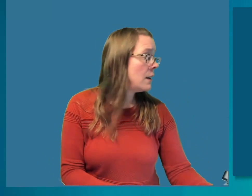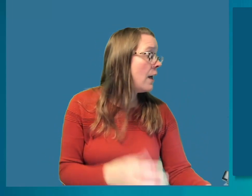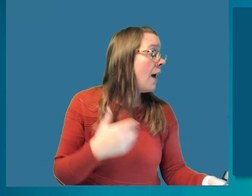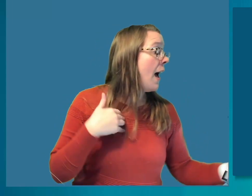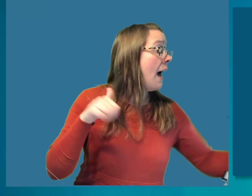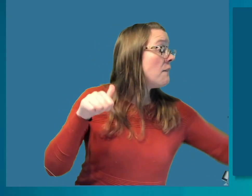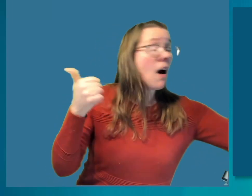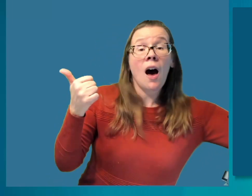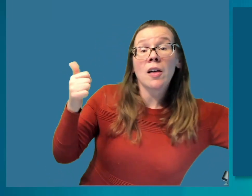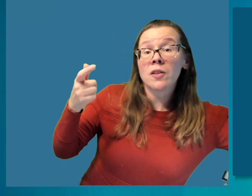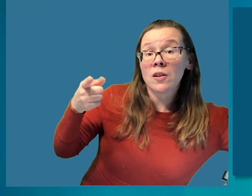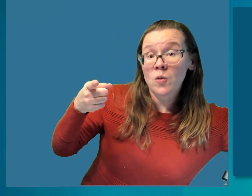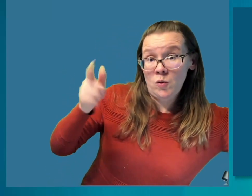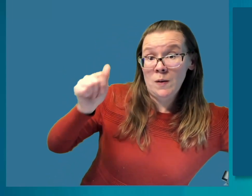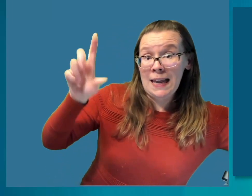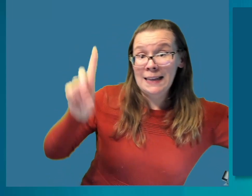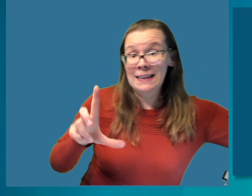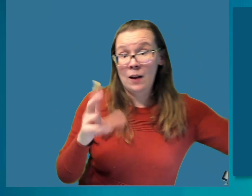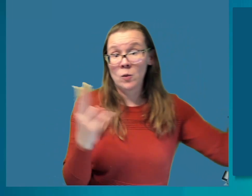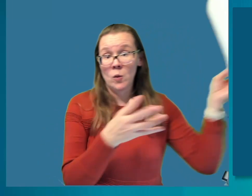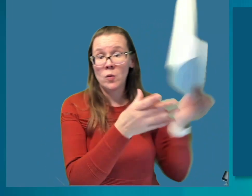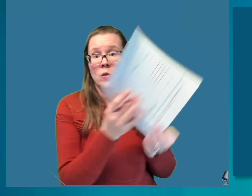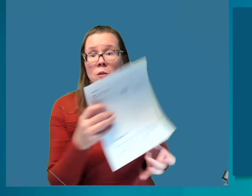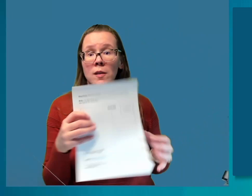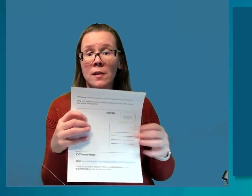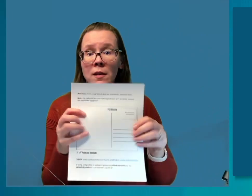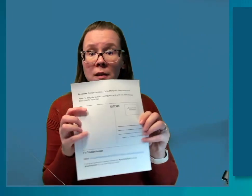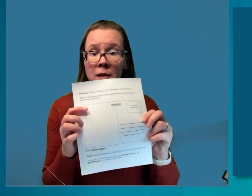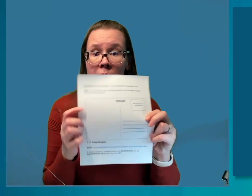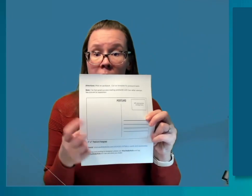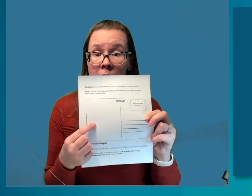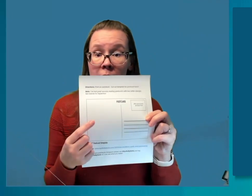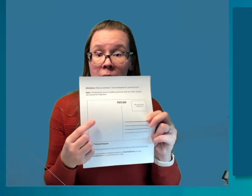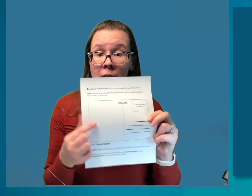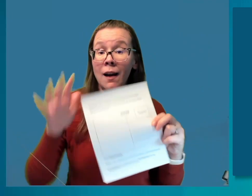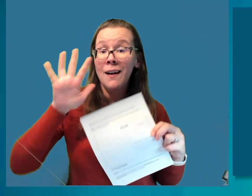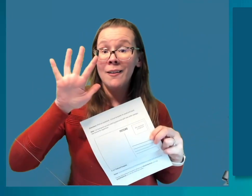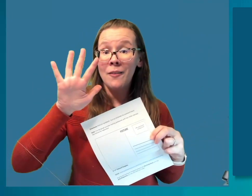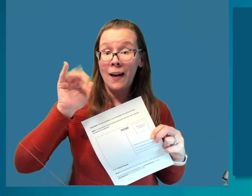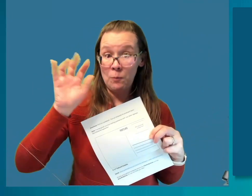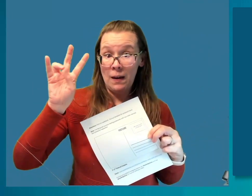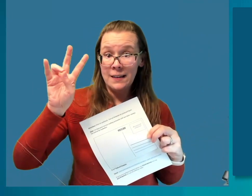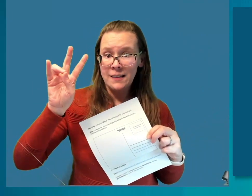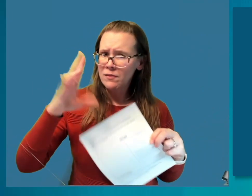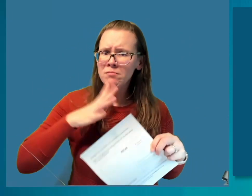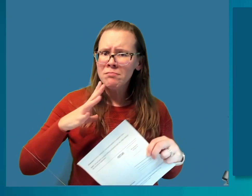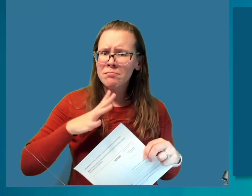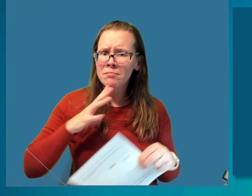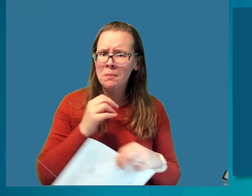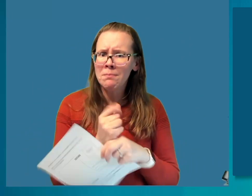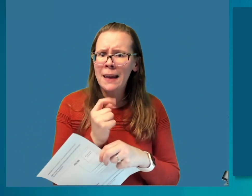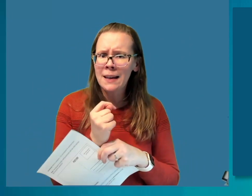requirements for a letter stamp. And then I also have another, uh, postcard template that you can